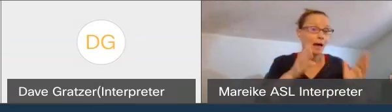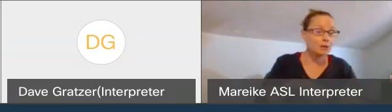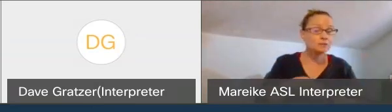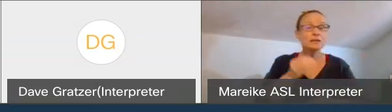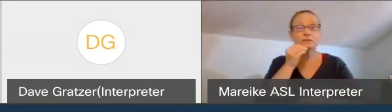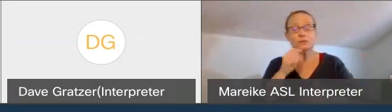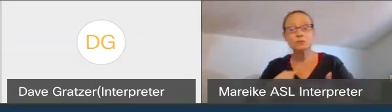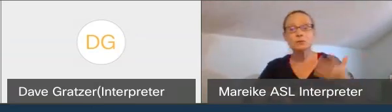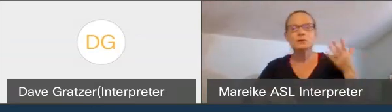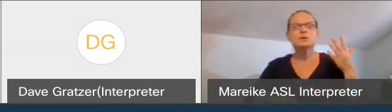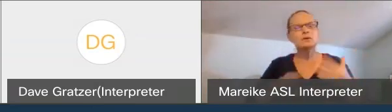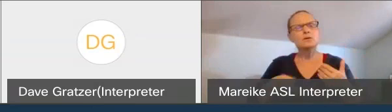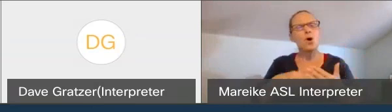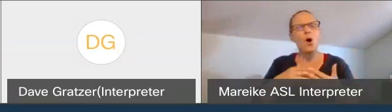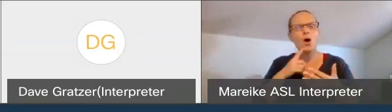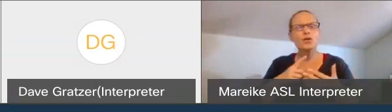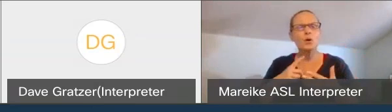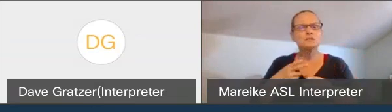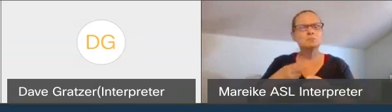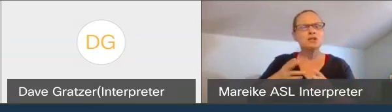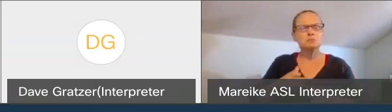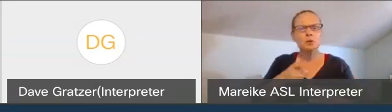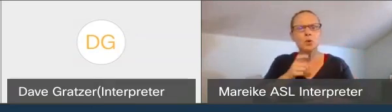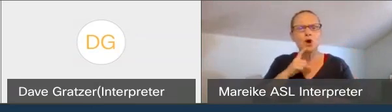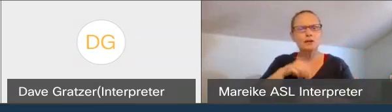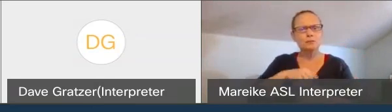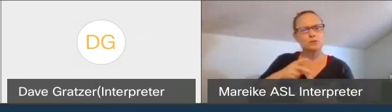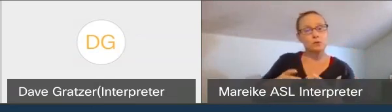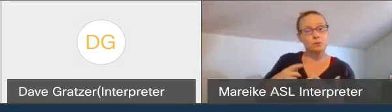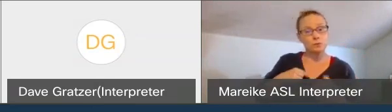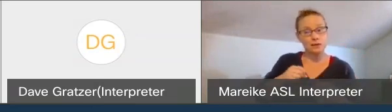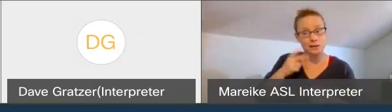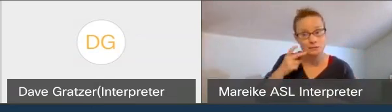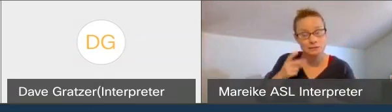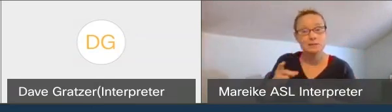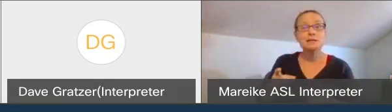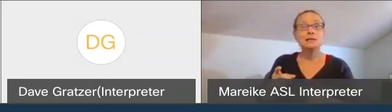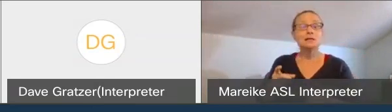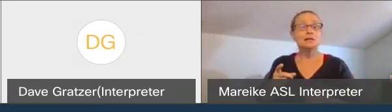all those kinds of, uh, participants that are in the program, we can actually see that so we have a little bit better of an idea.